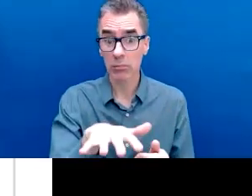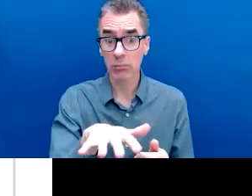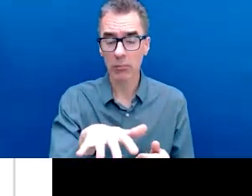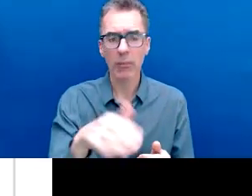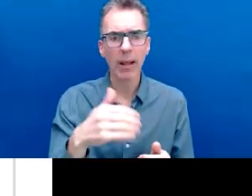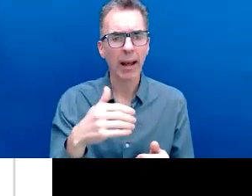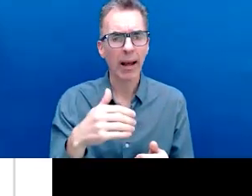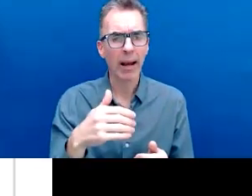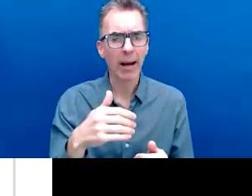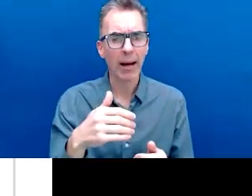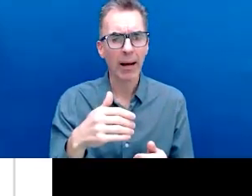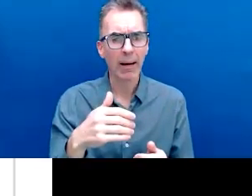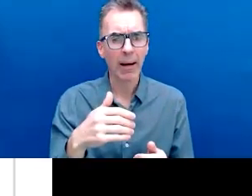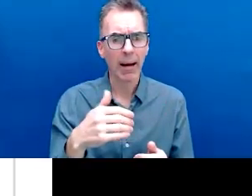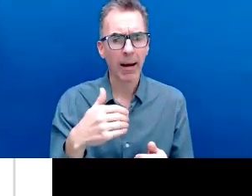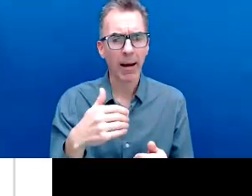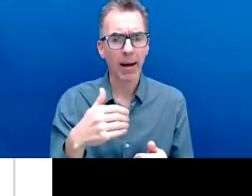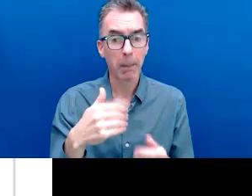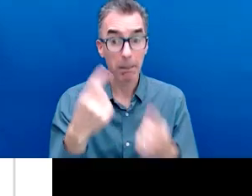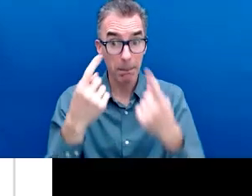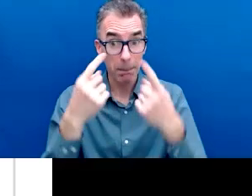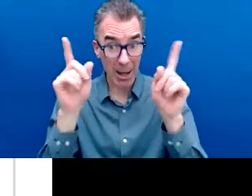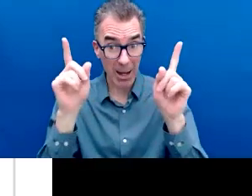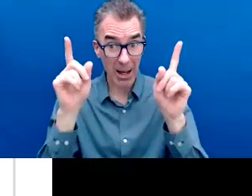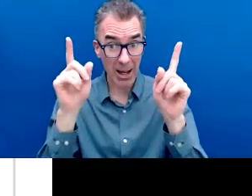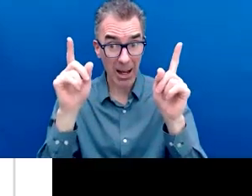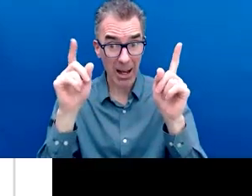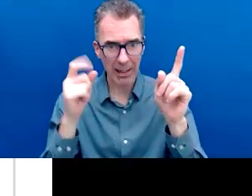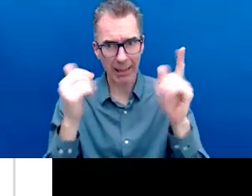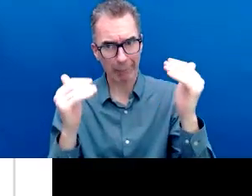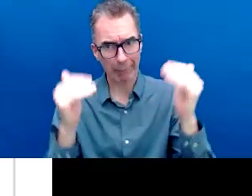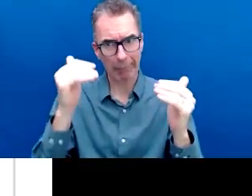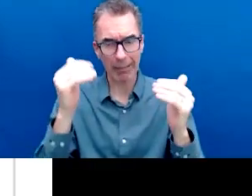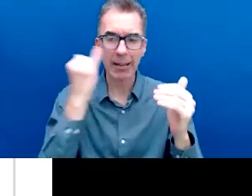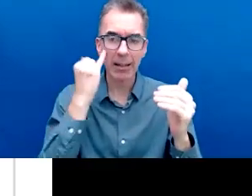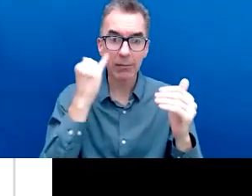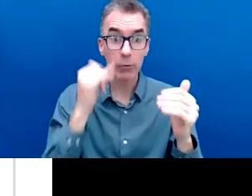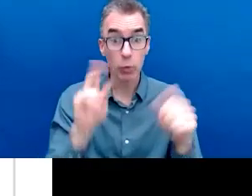for the overall success rates when instructors are using ZTC.